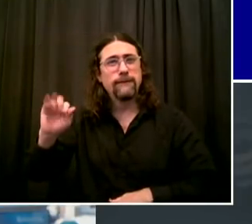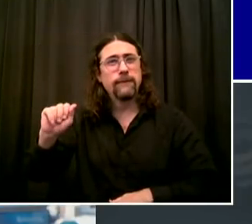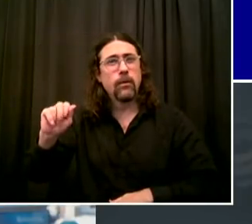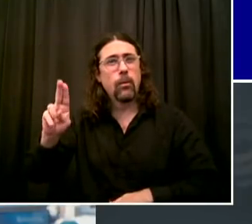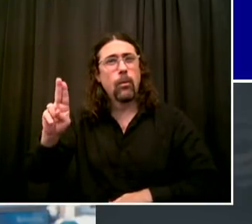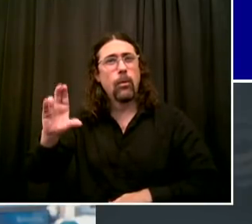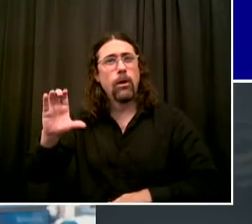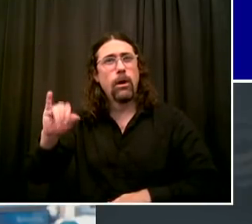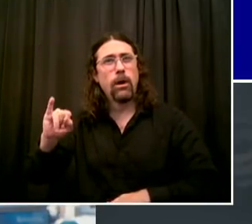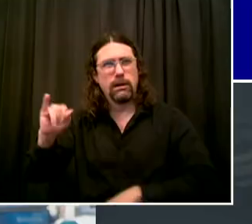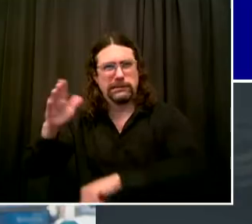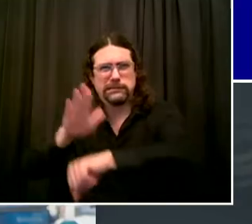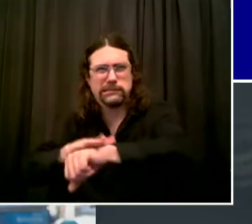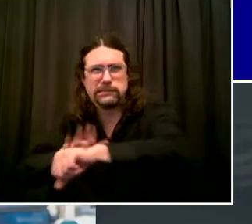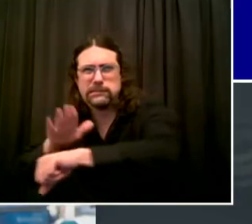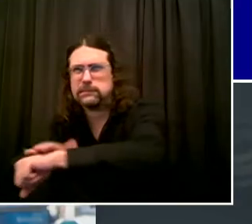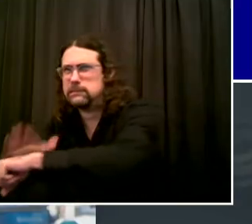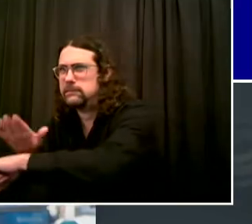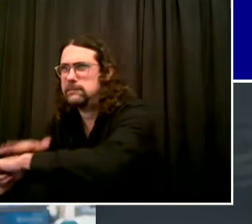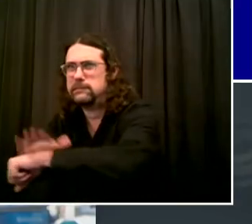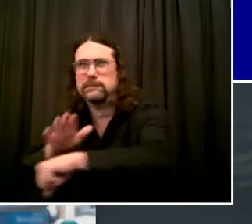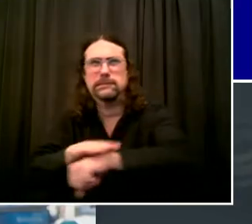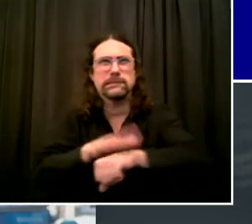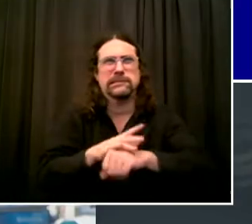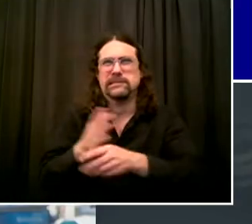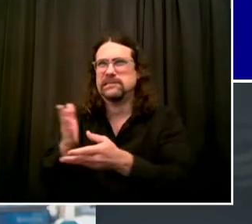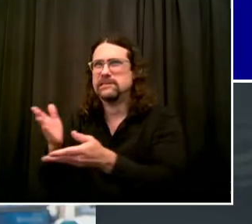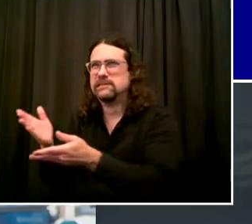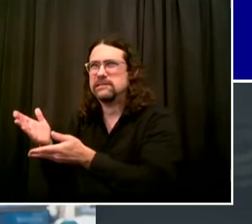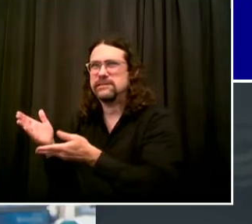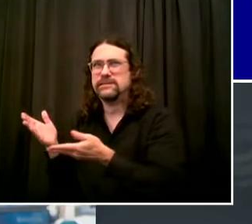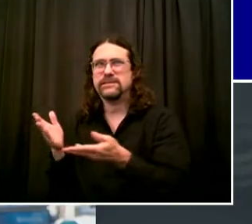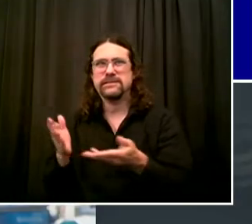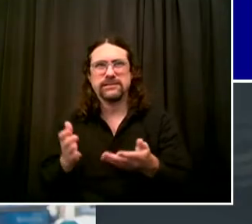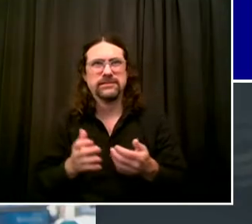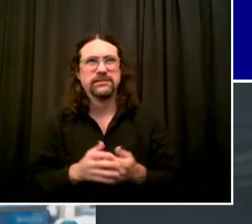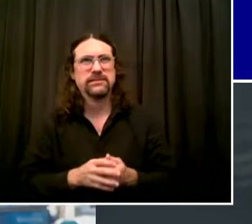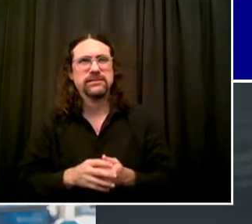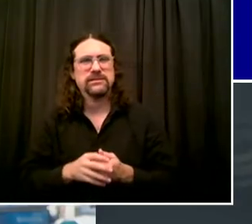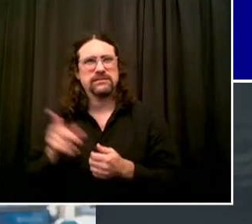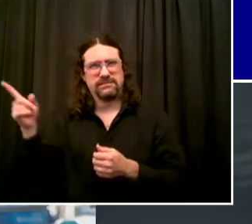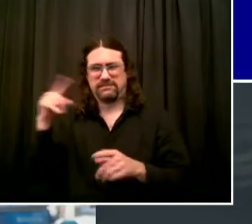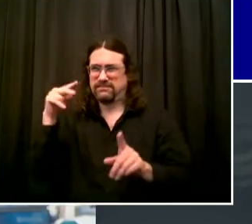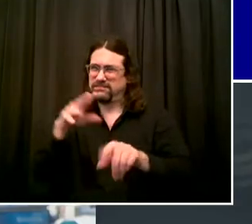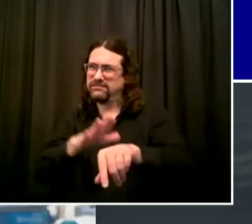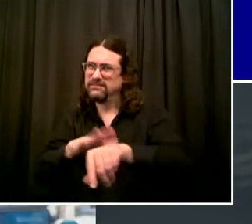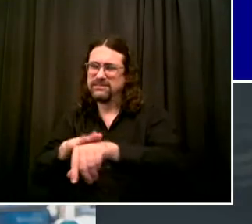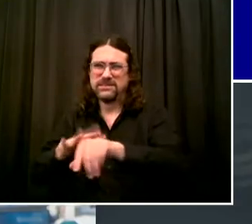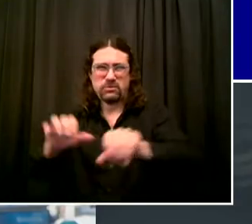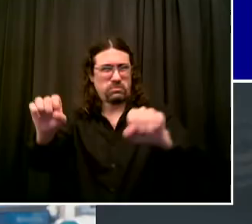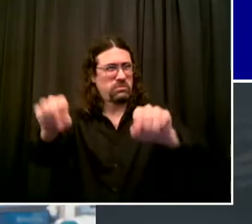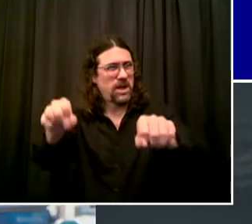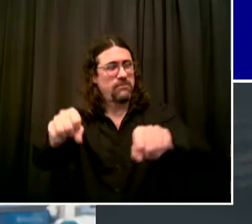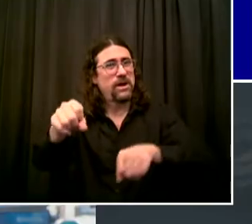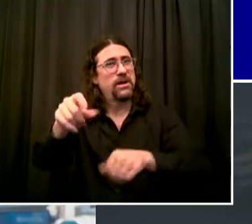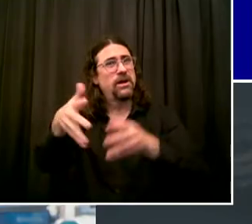WORSE. WE COULD BE TALKING ABOUT 100,000 CASES A